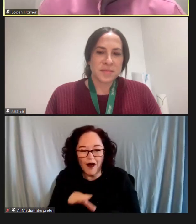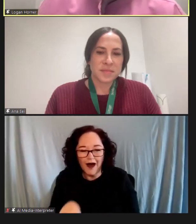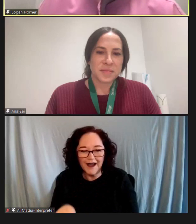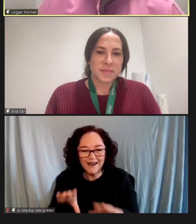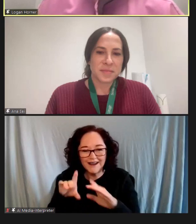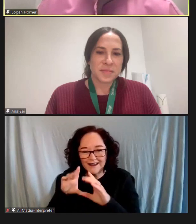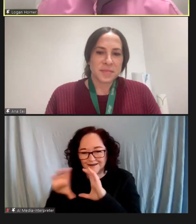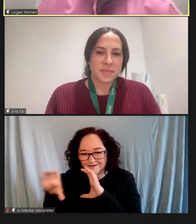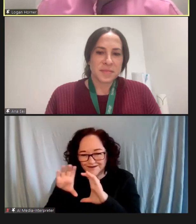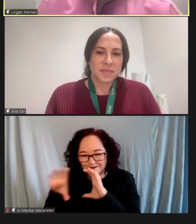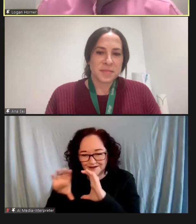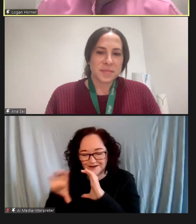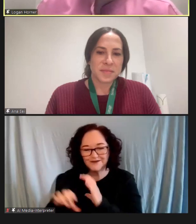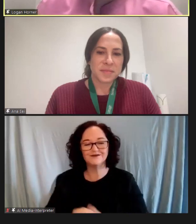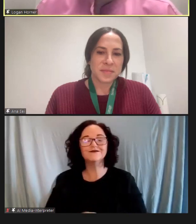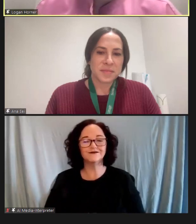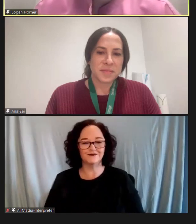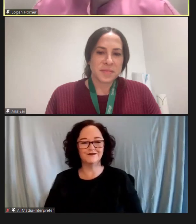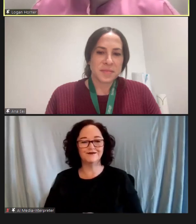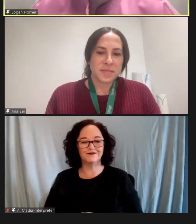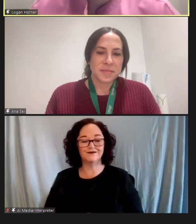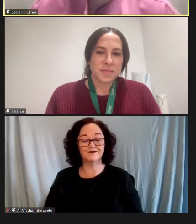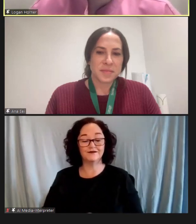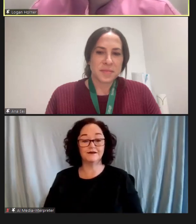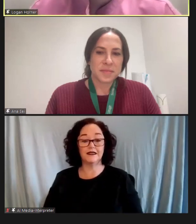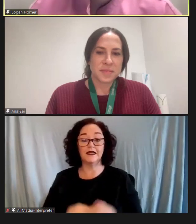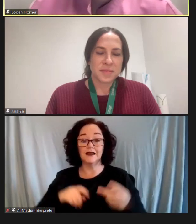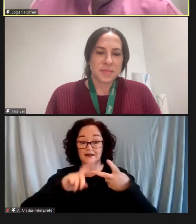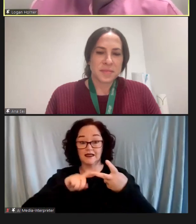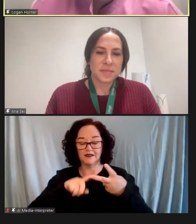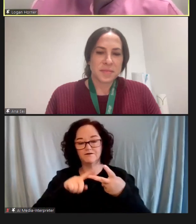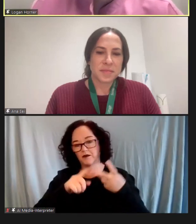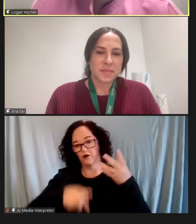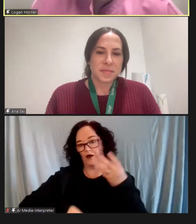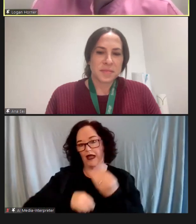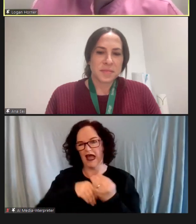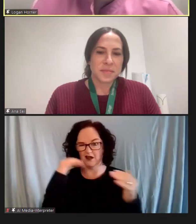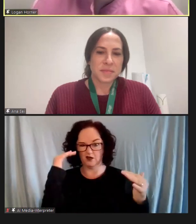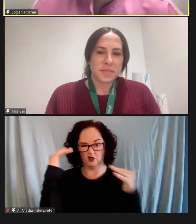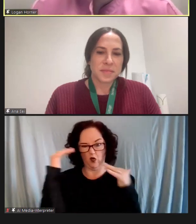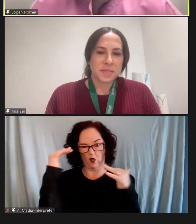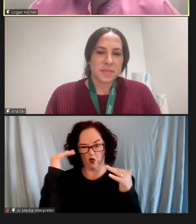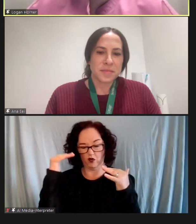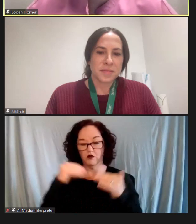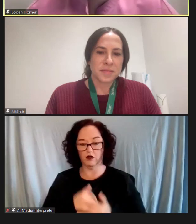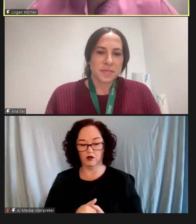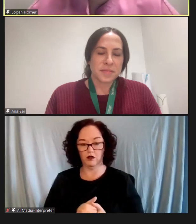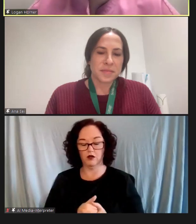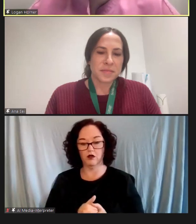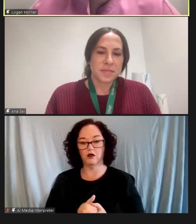the next thing we do is add noise into